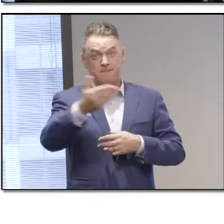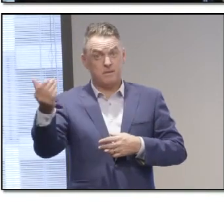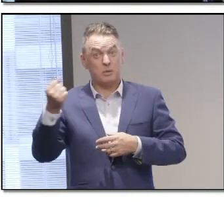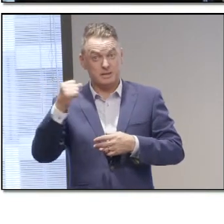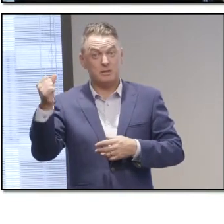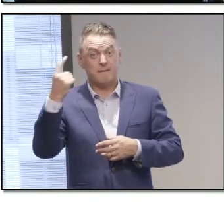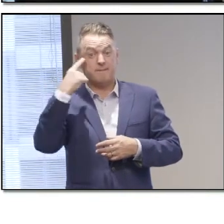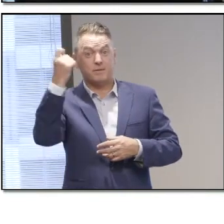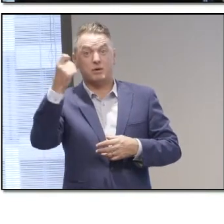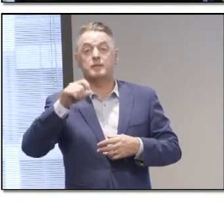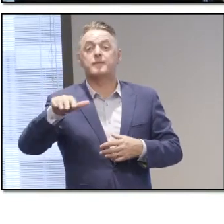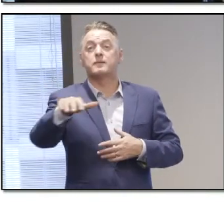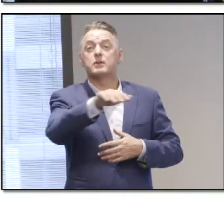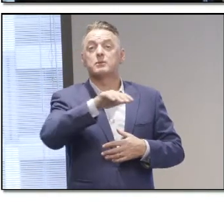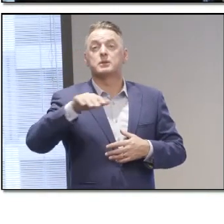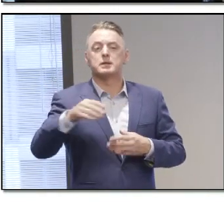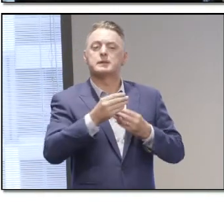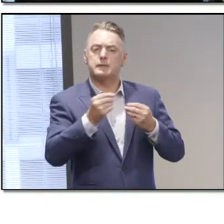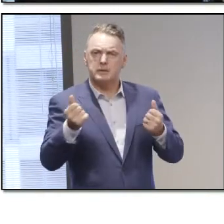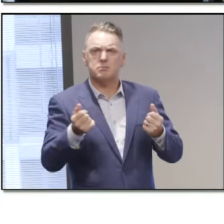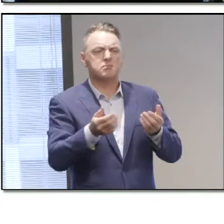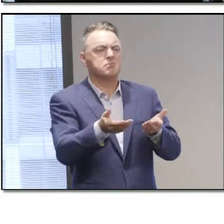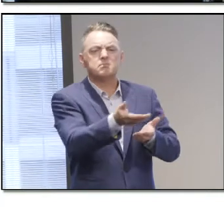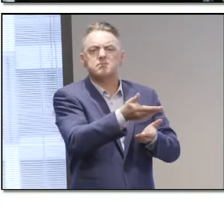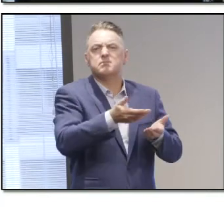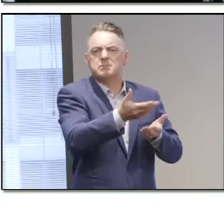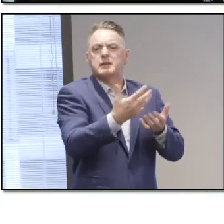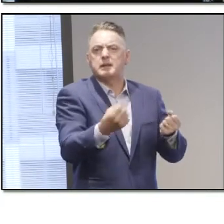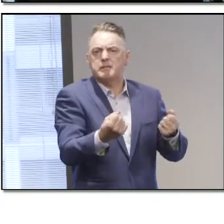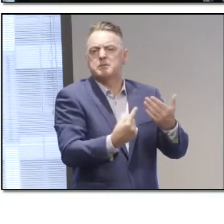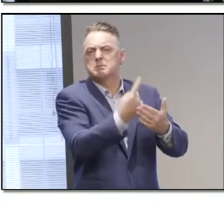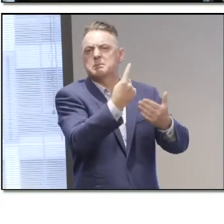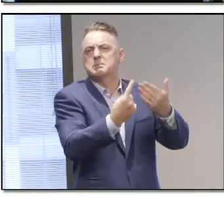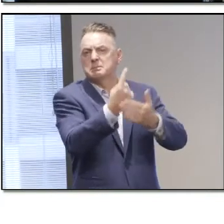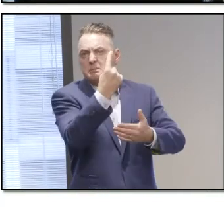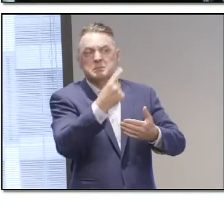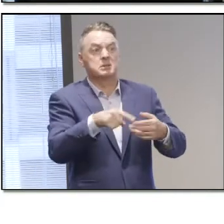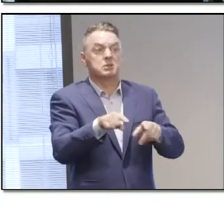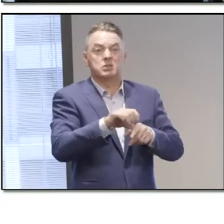there are particular sources that might generate them i.e. your particulate matter that might be